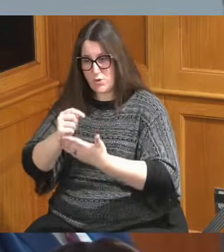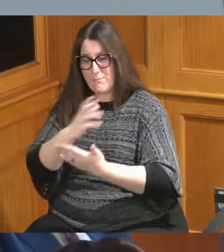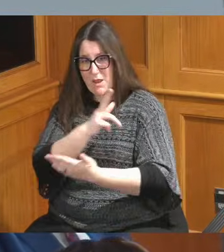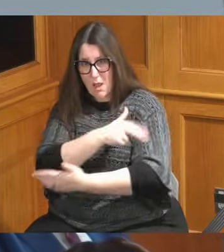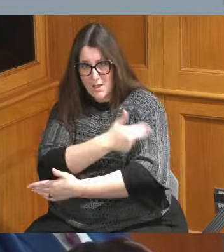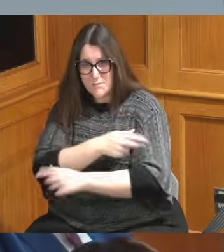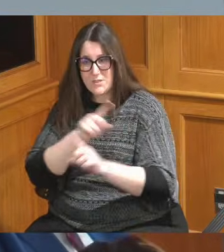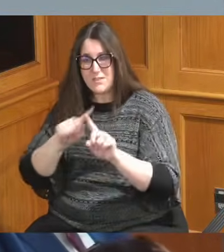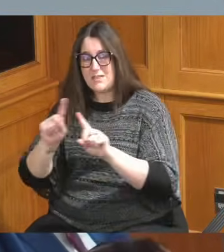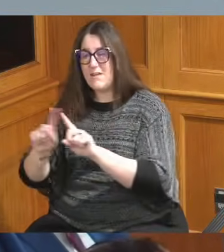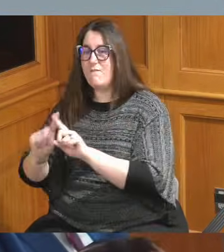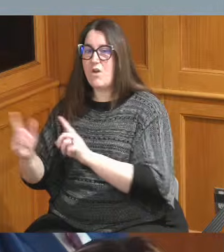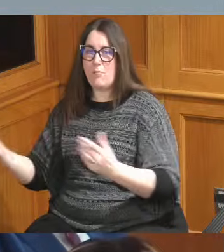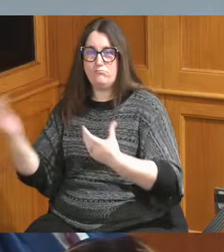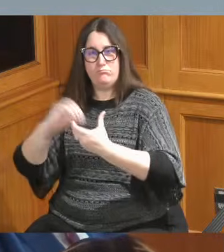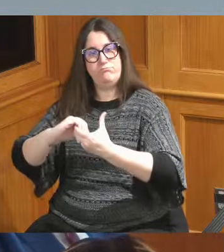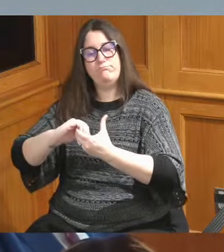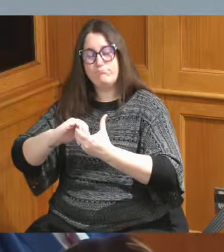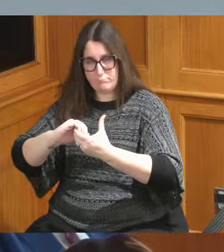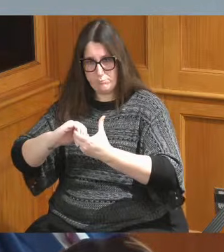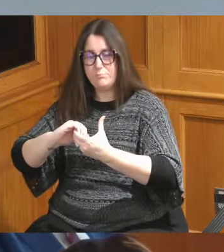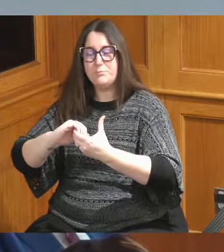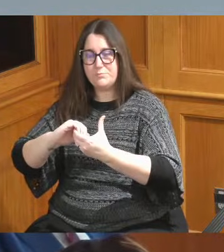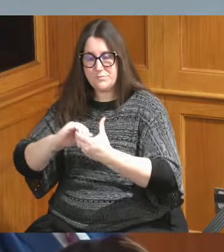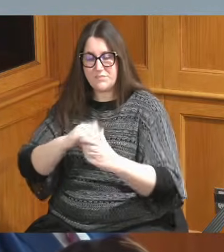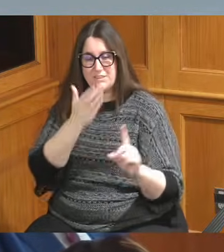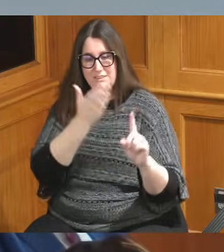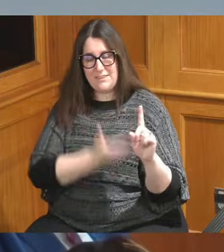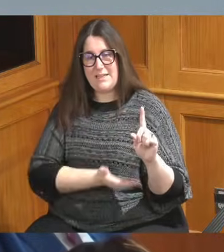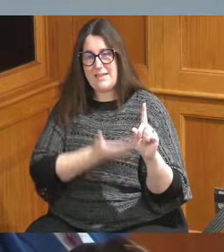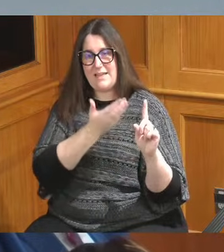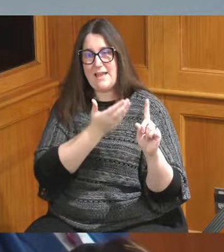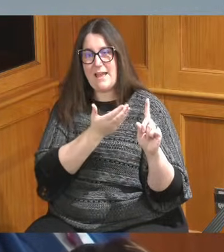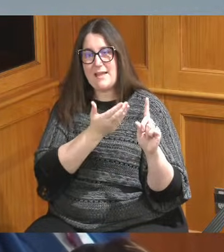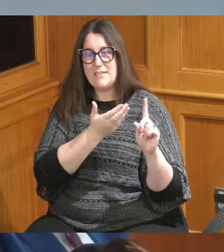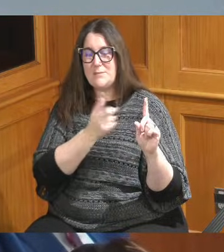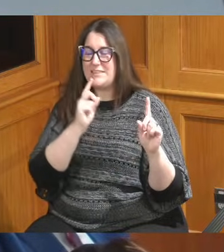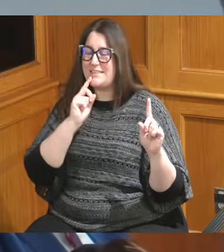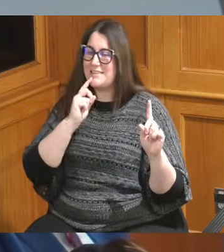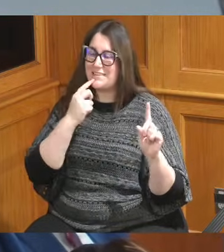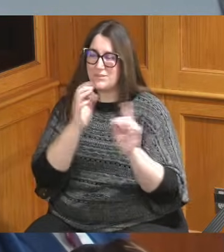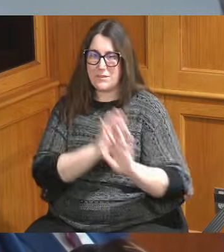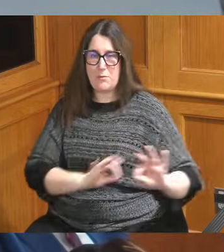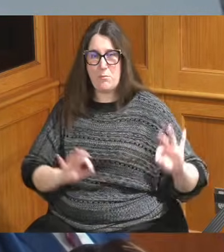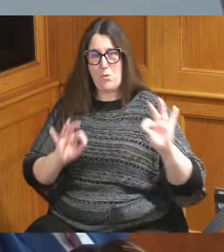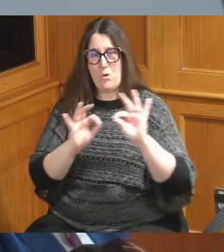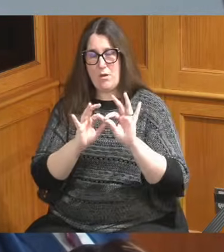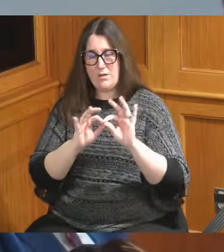partners. And whereas District Chief Winston has been instrumental in supporting innovative